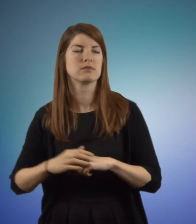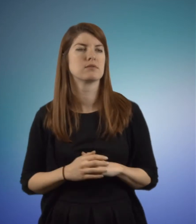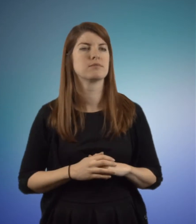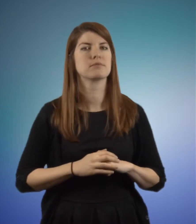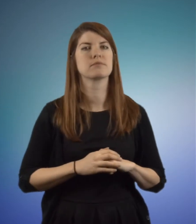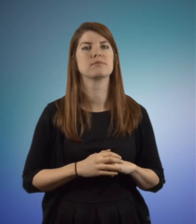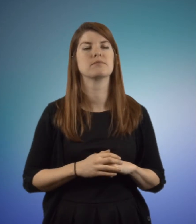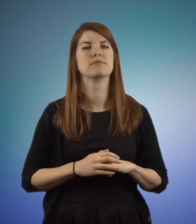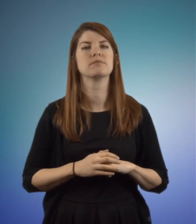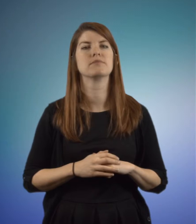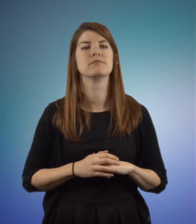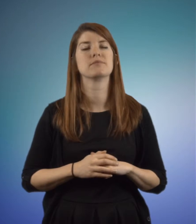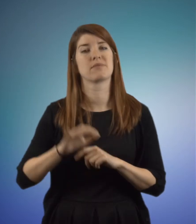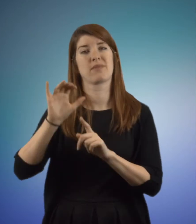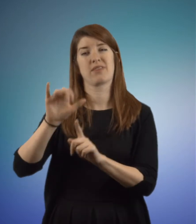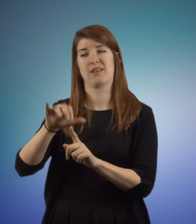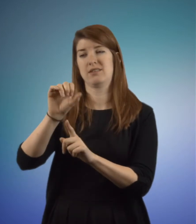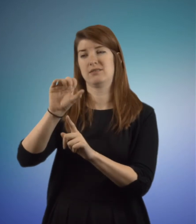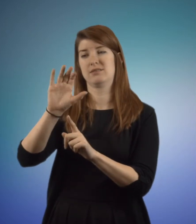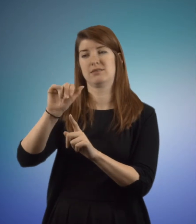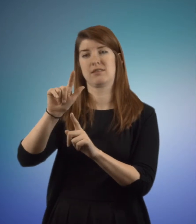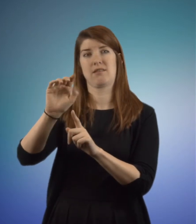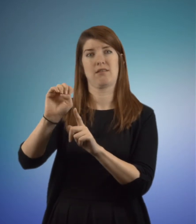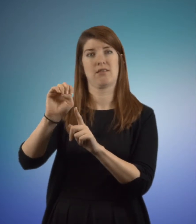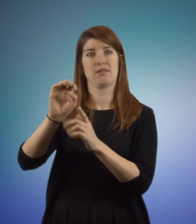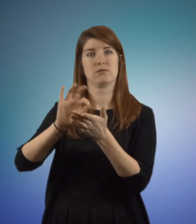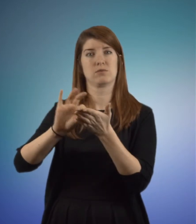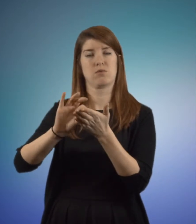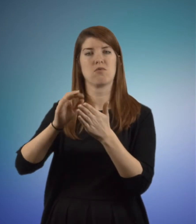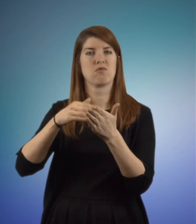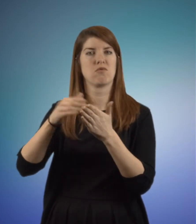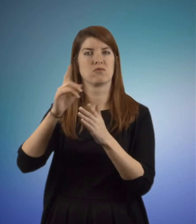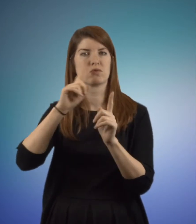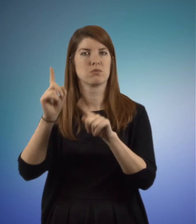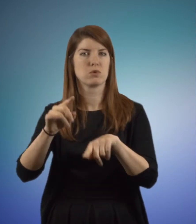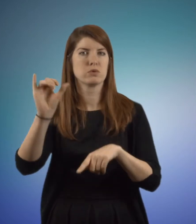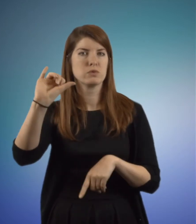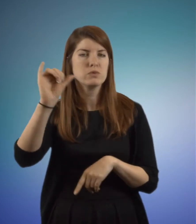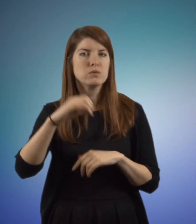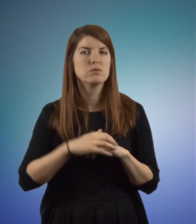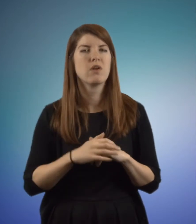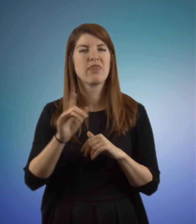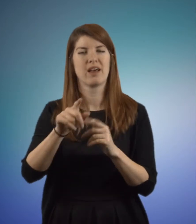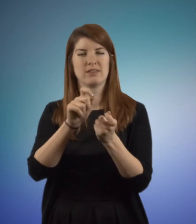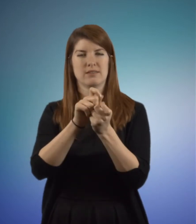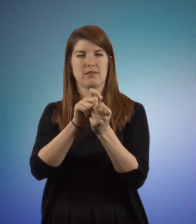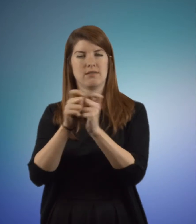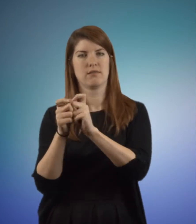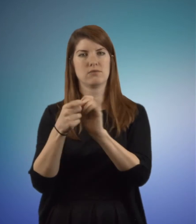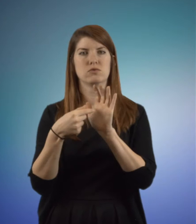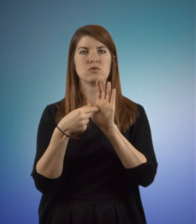The scaled score is also oftentimes reported. And that's a score that suggested that reflects the performance of a sample group.